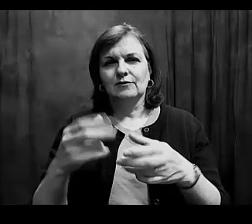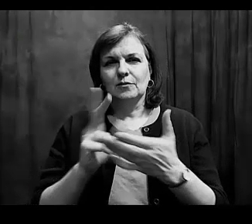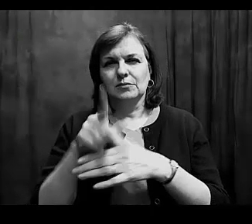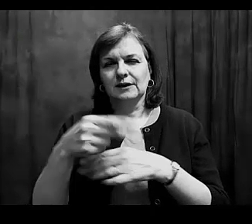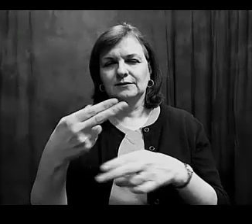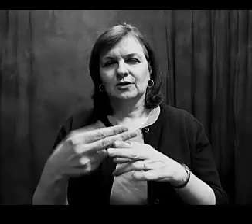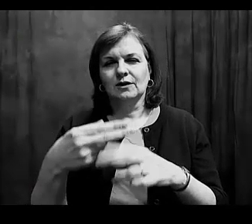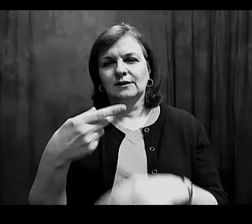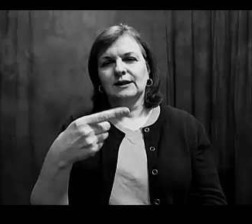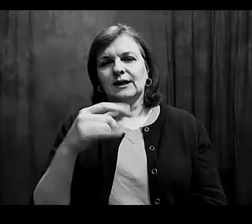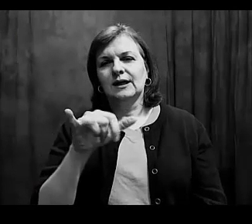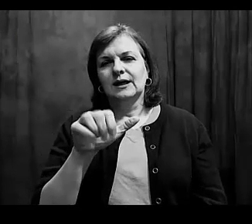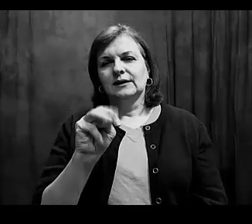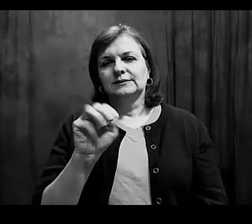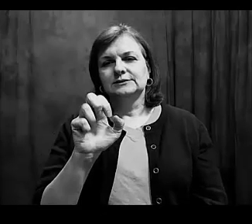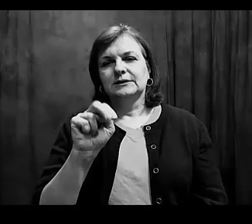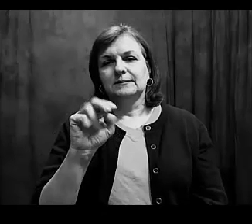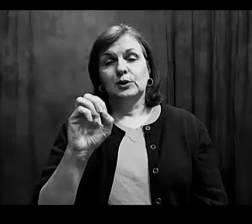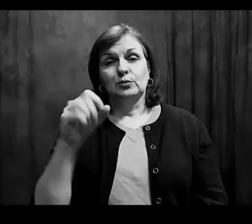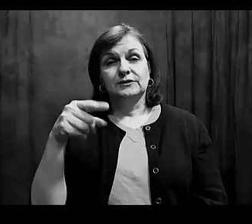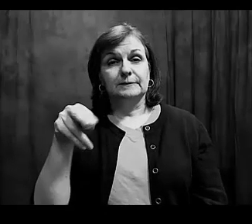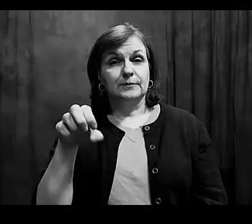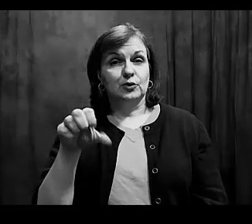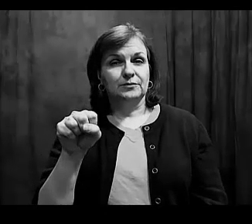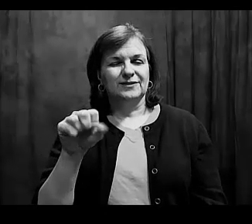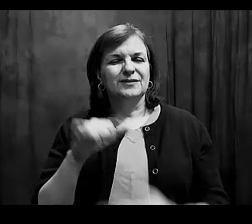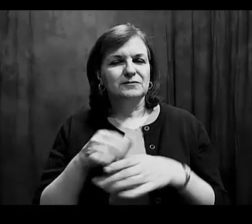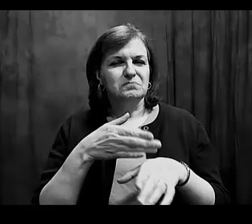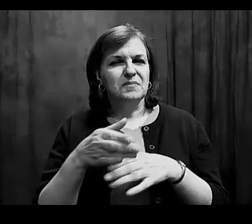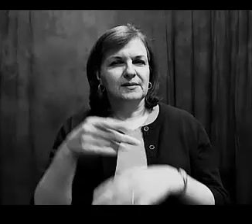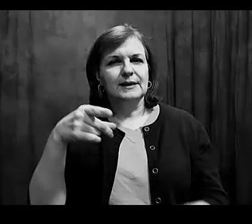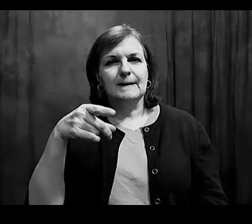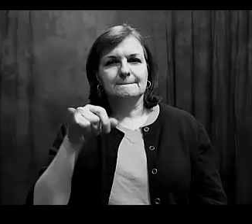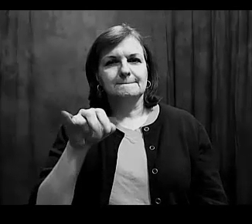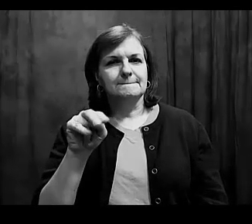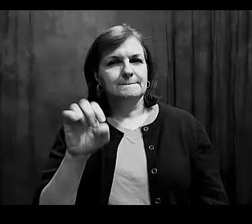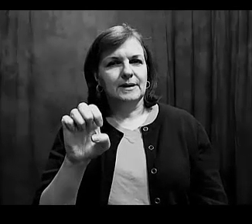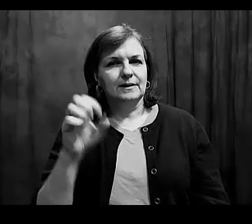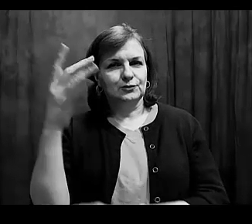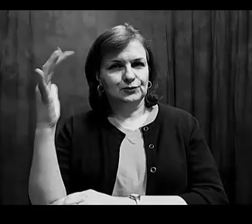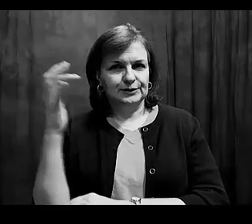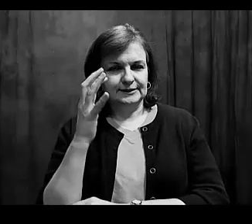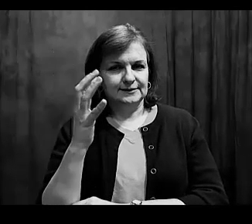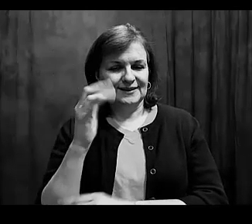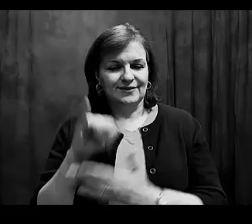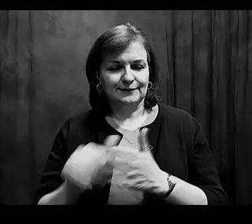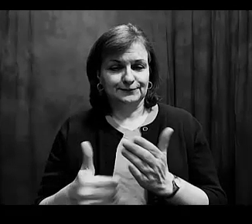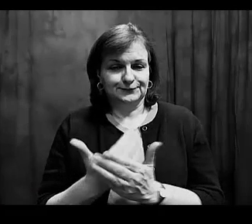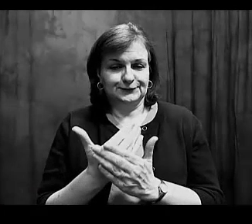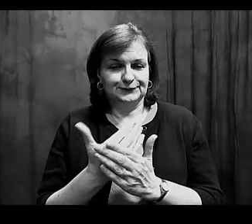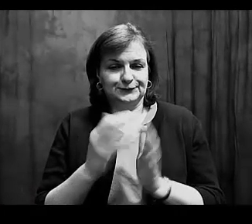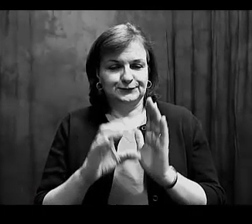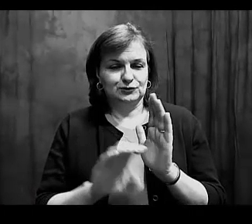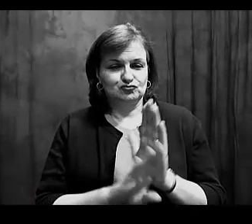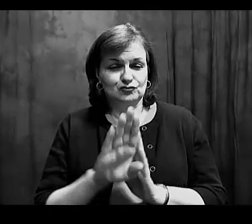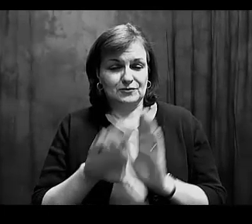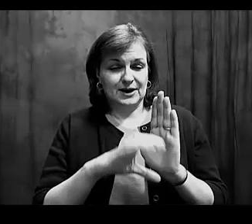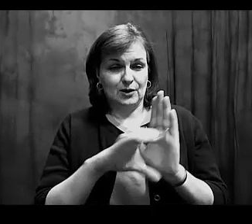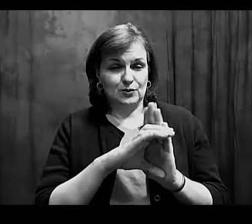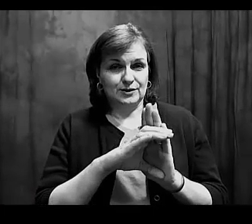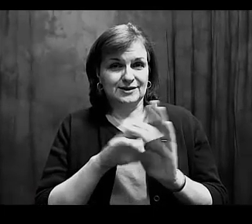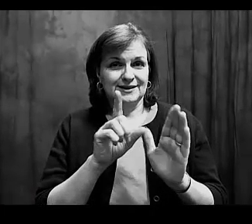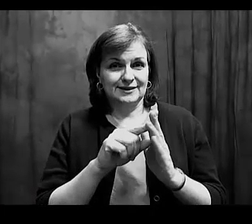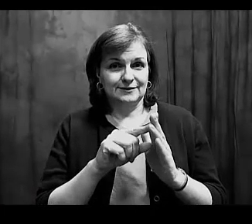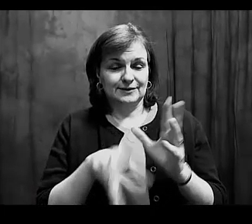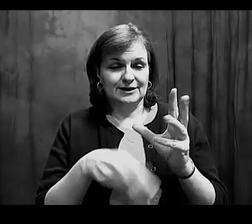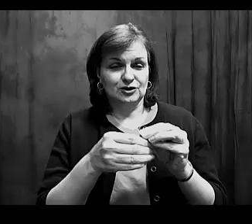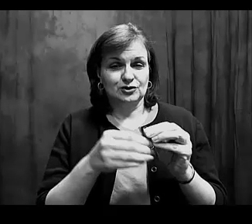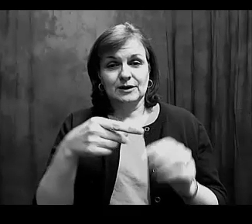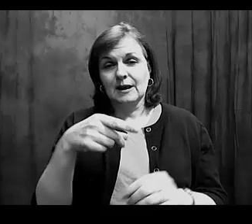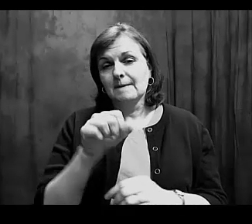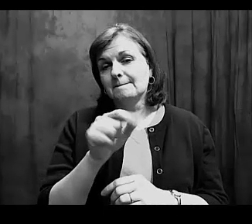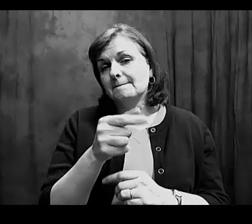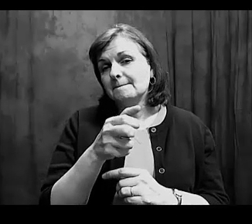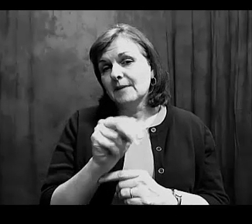so these are primarily your pine trees -- this new characteristic - this new derived character - is the addition of pollen and seeds